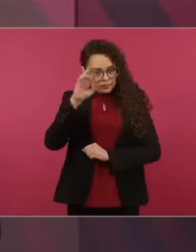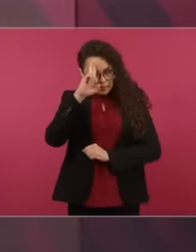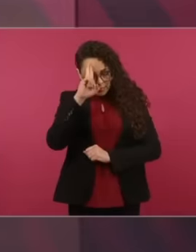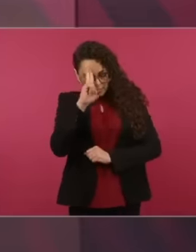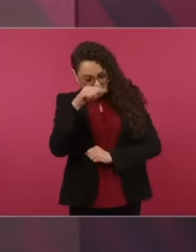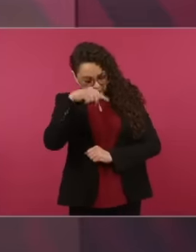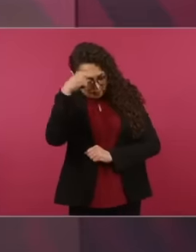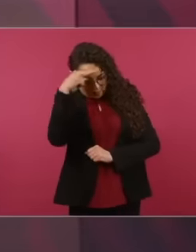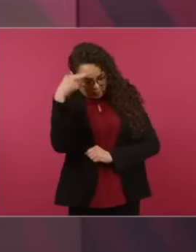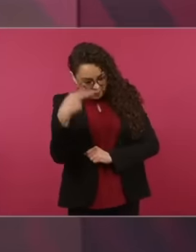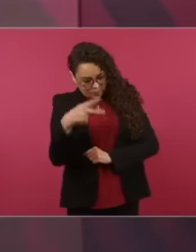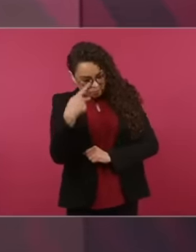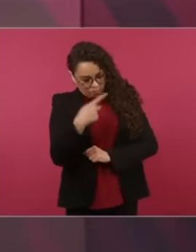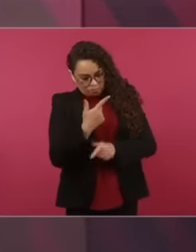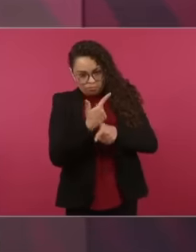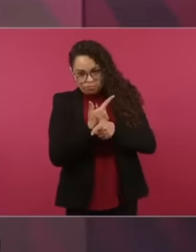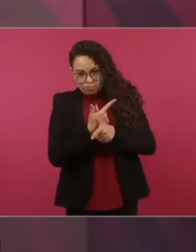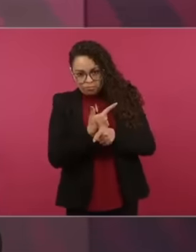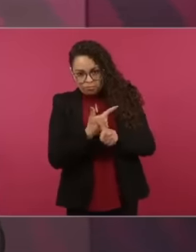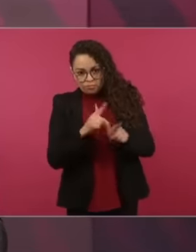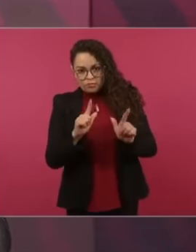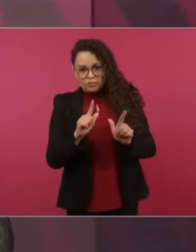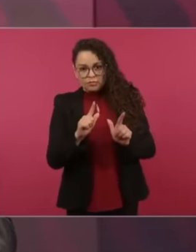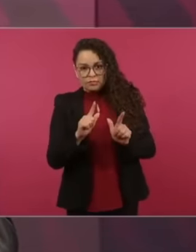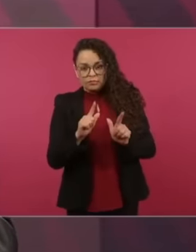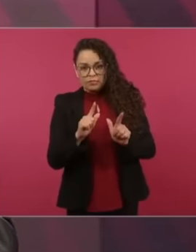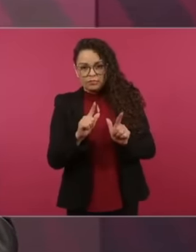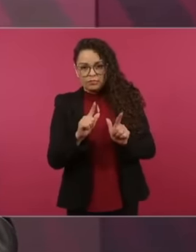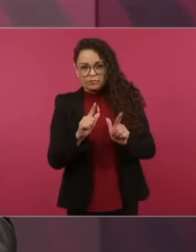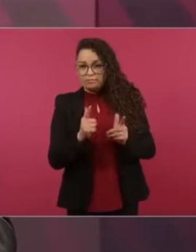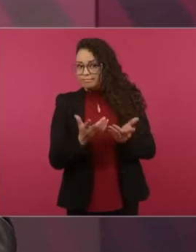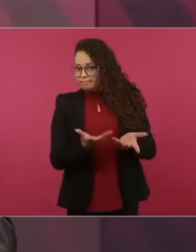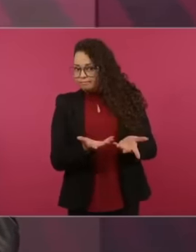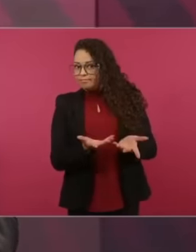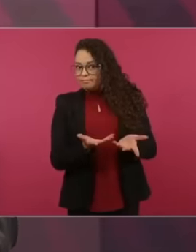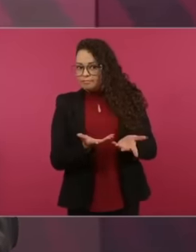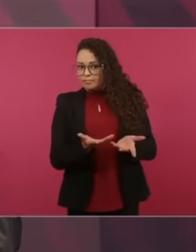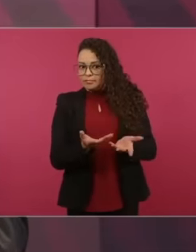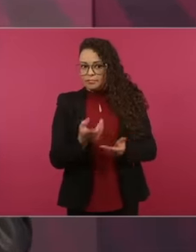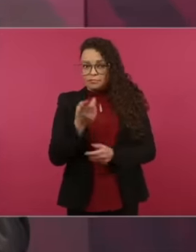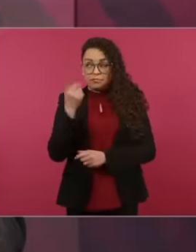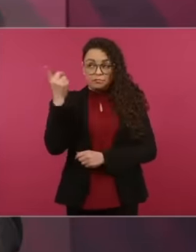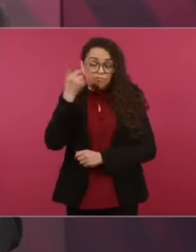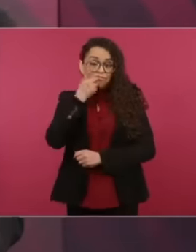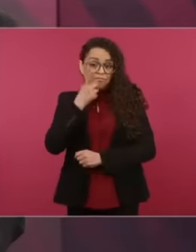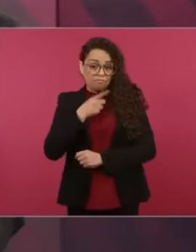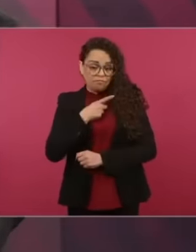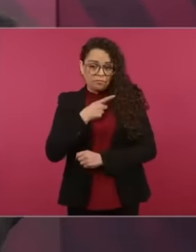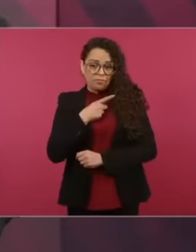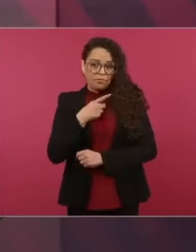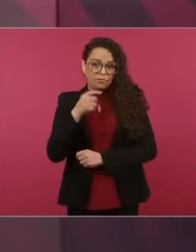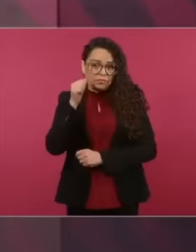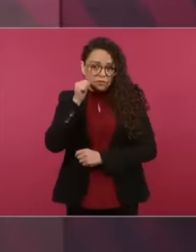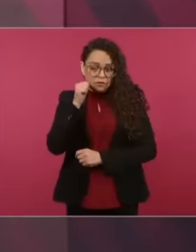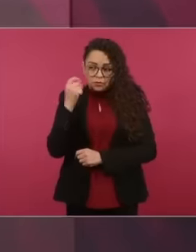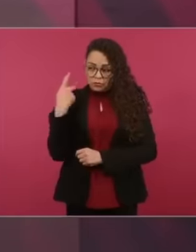he always tells me that the treatment between us has to be on an